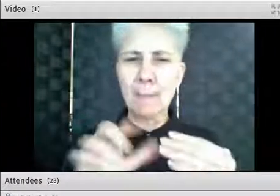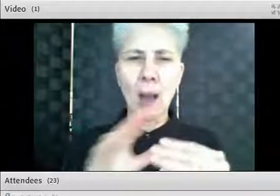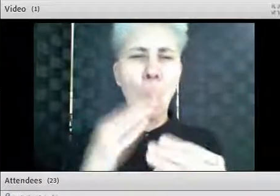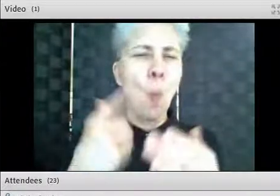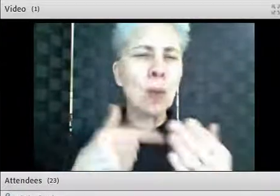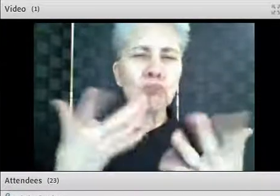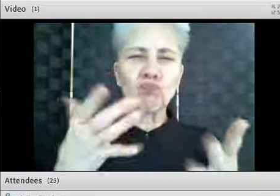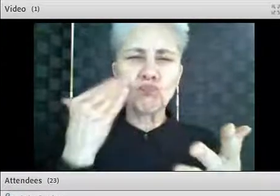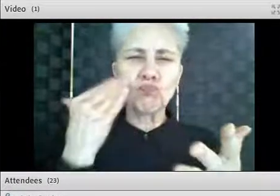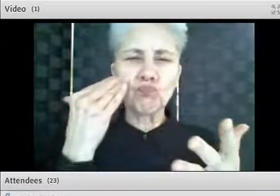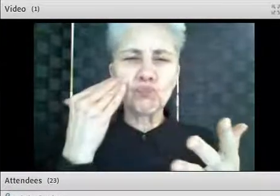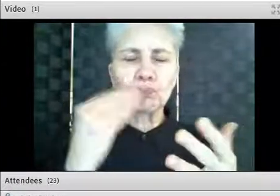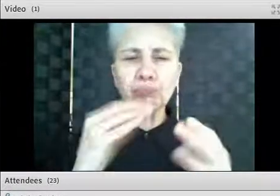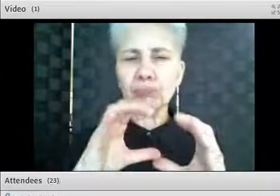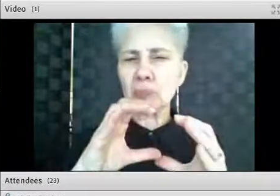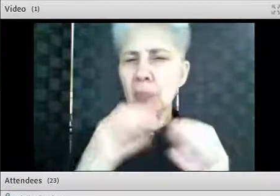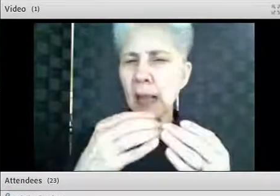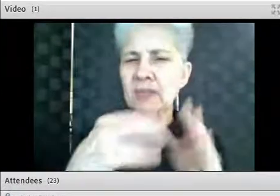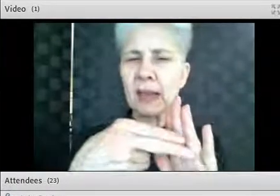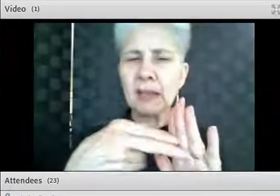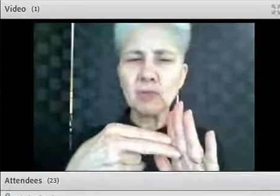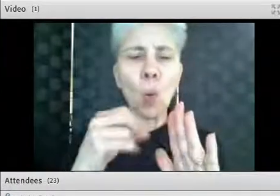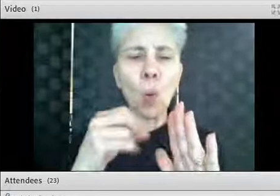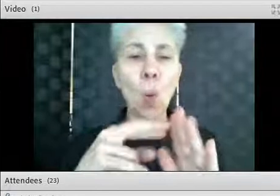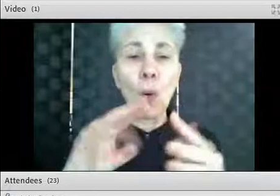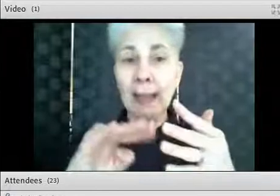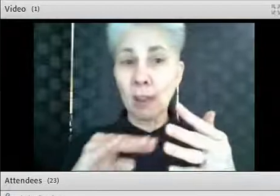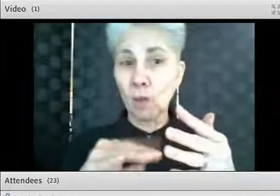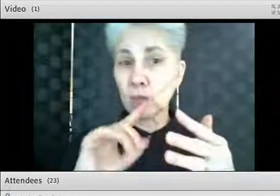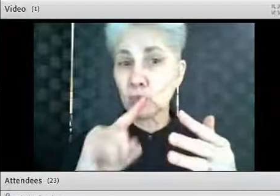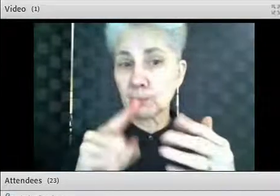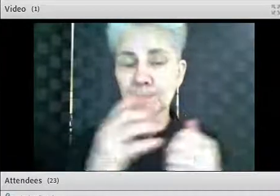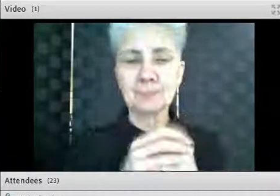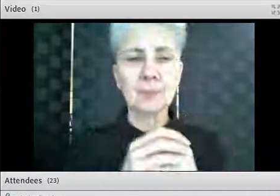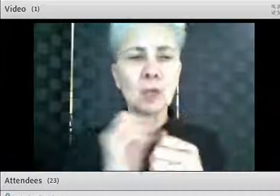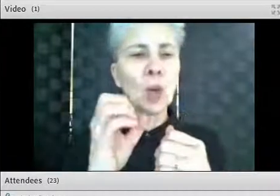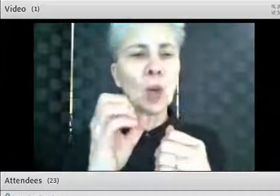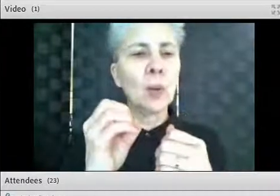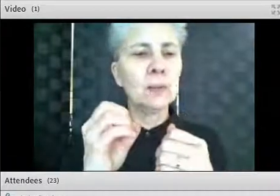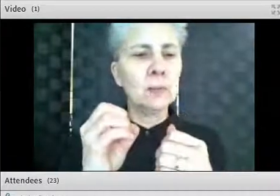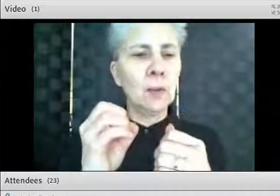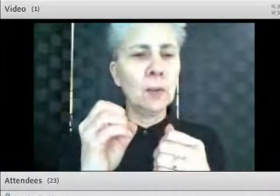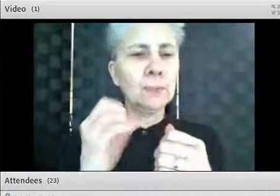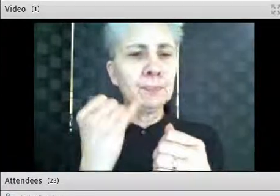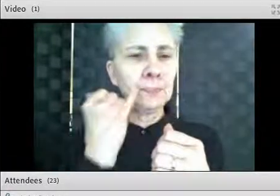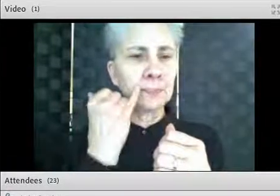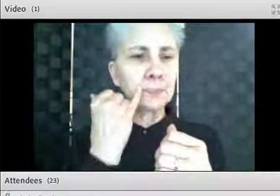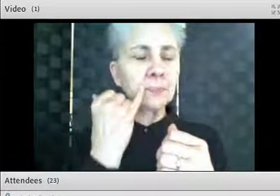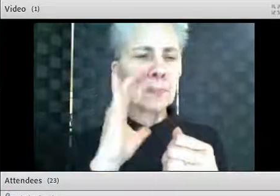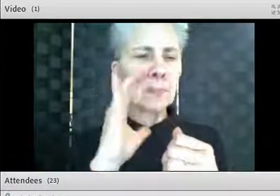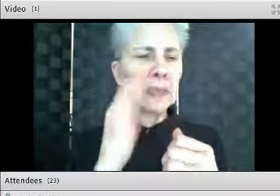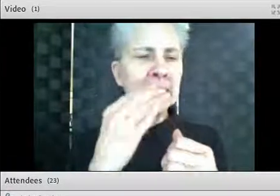of classification or cataloging, quite frankly, so this may seem a little basic for some of you all